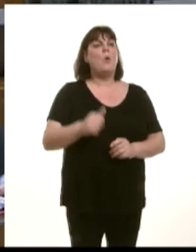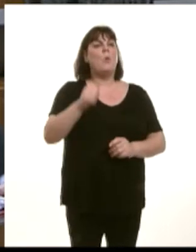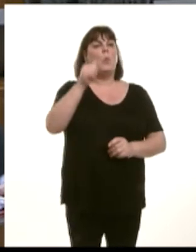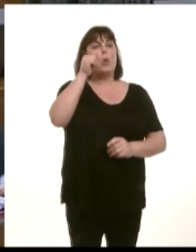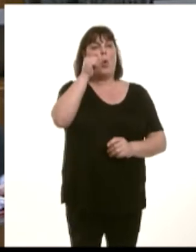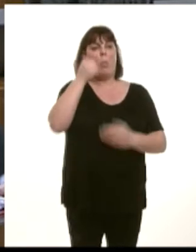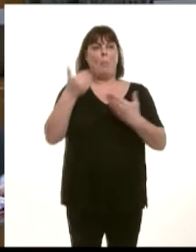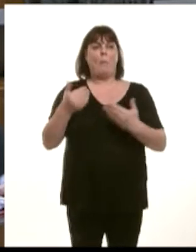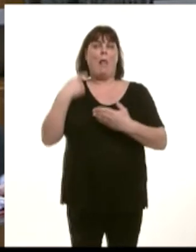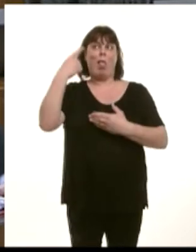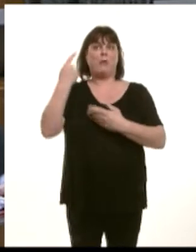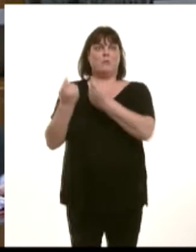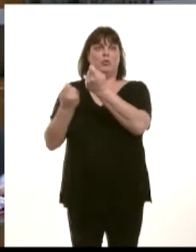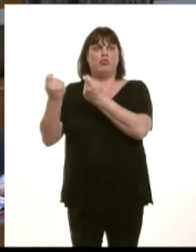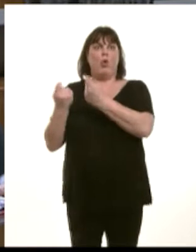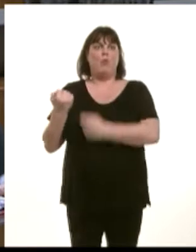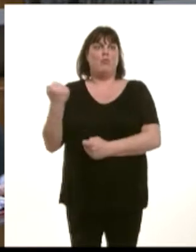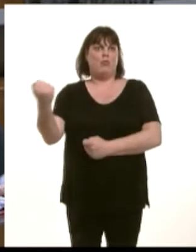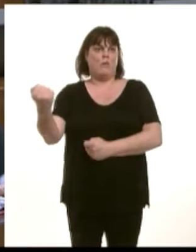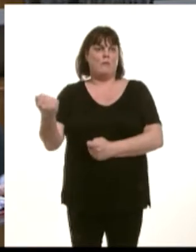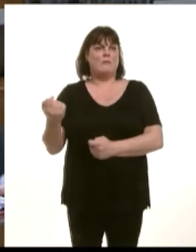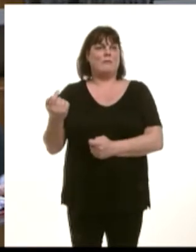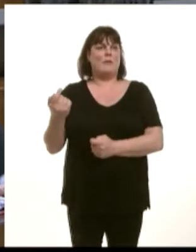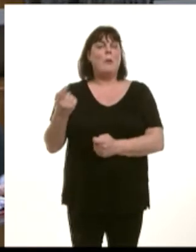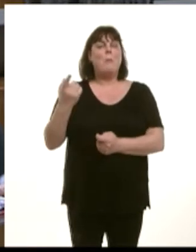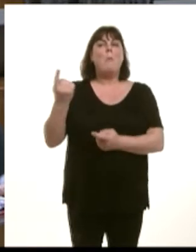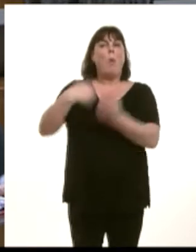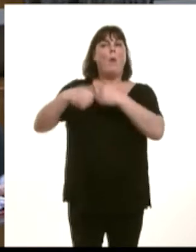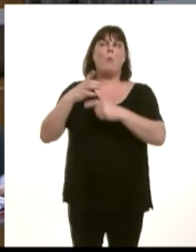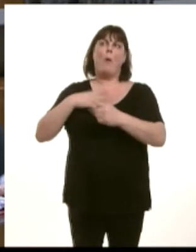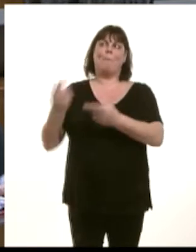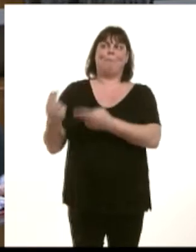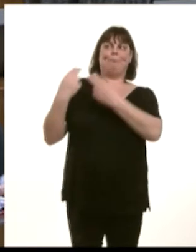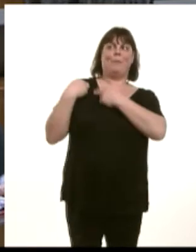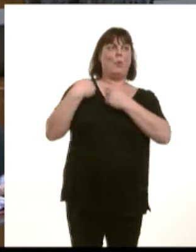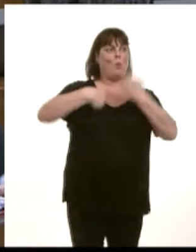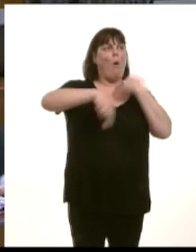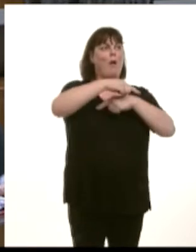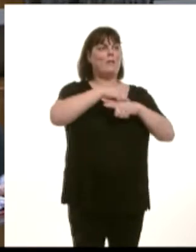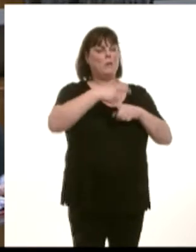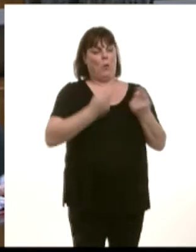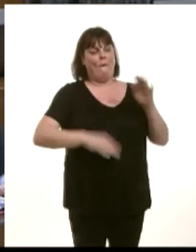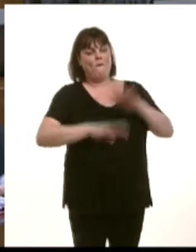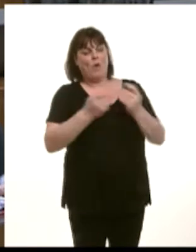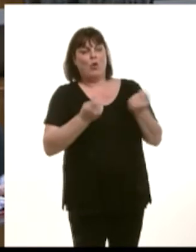network, so that we have proper and full control over ensuring that we have a rail system in